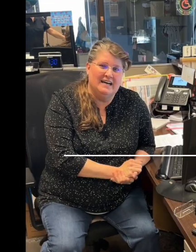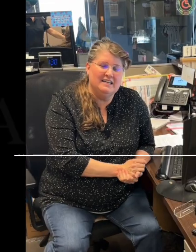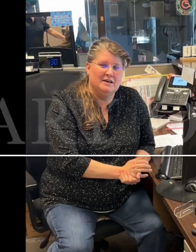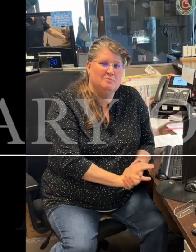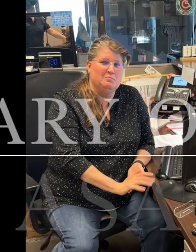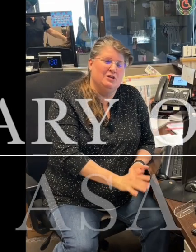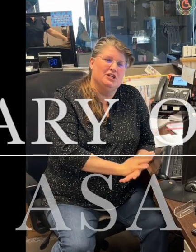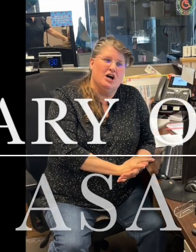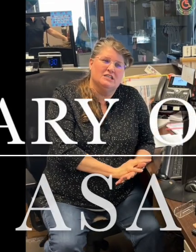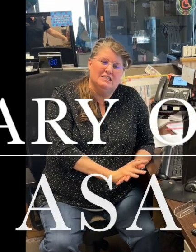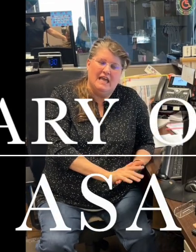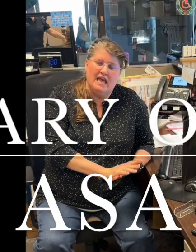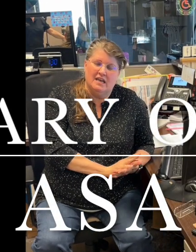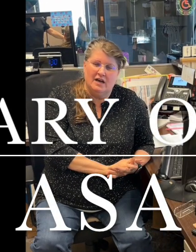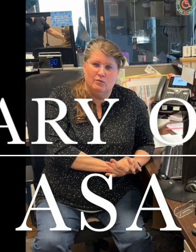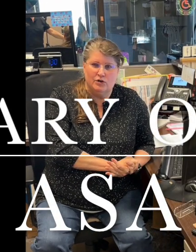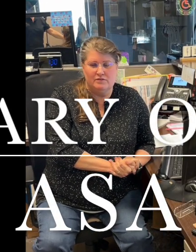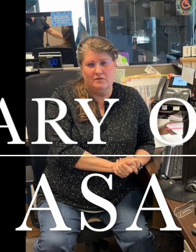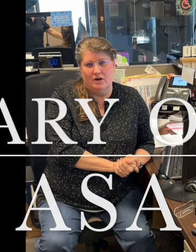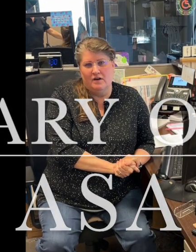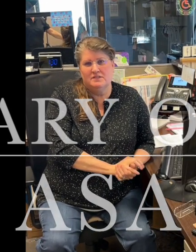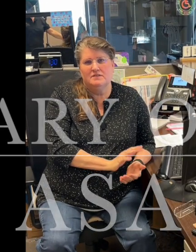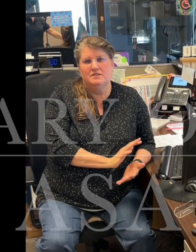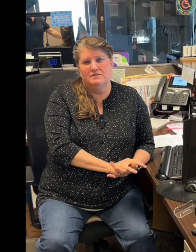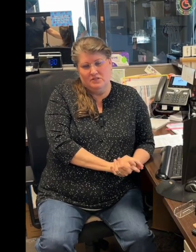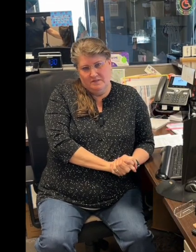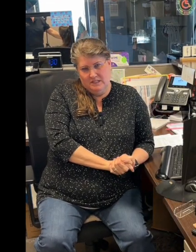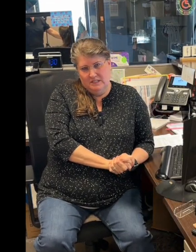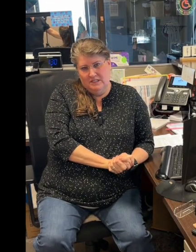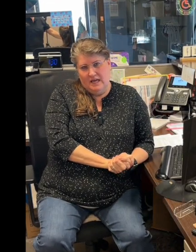Hi, I'm Mary Ogden, and I work for the office of Deaf Services.